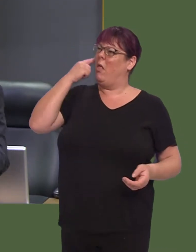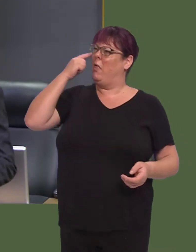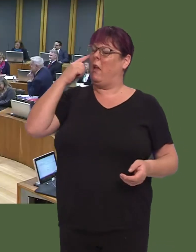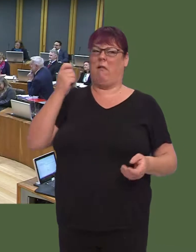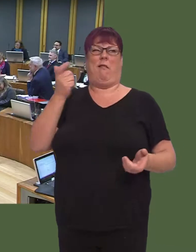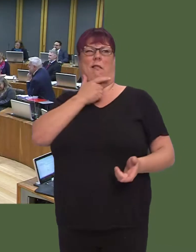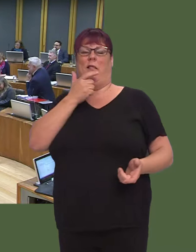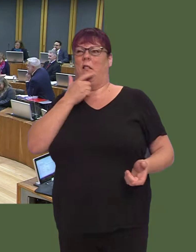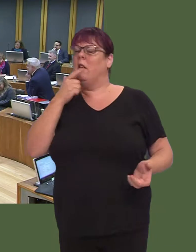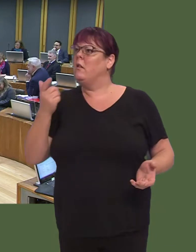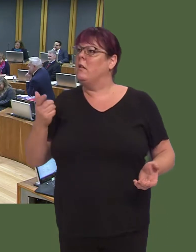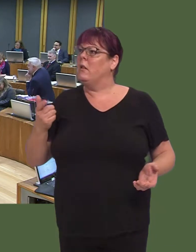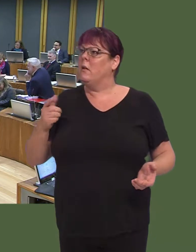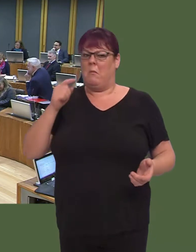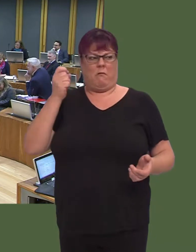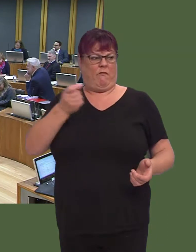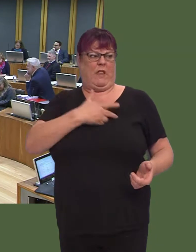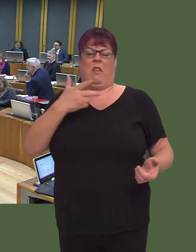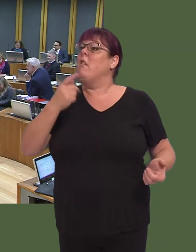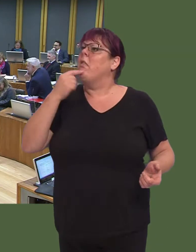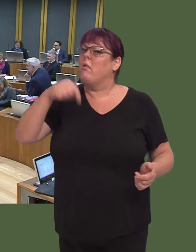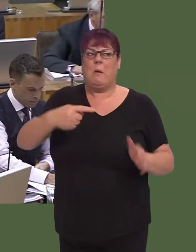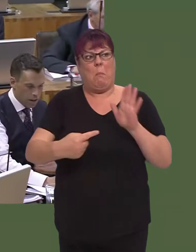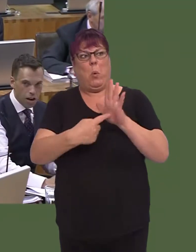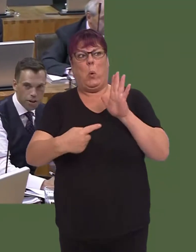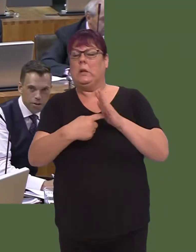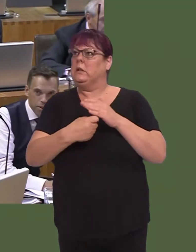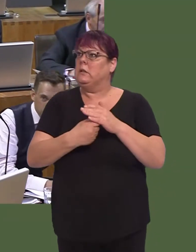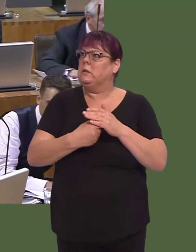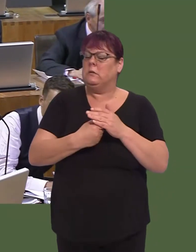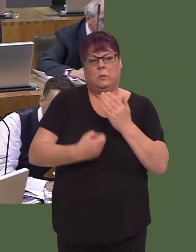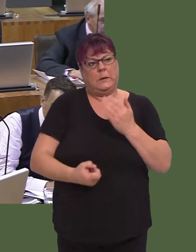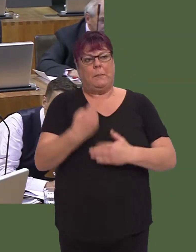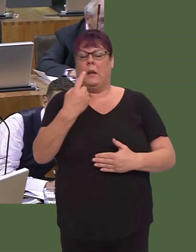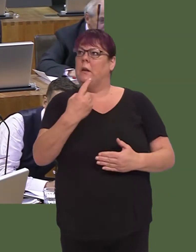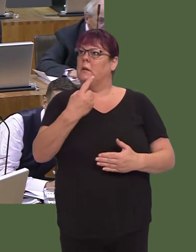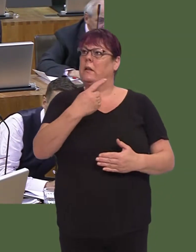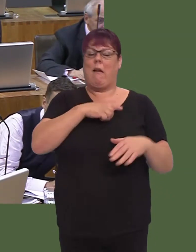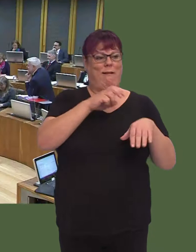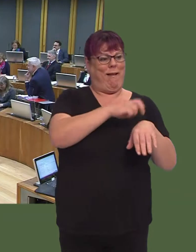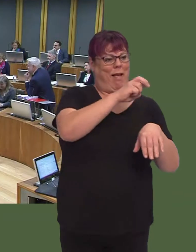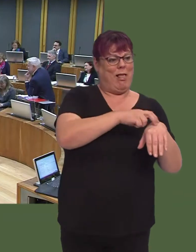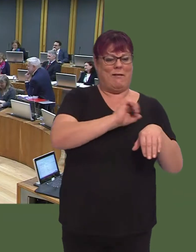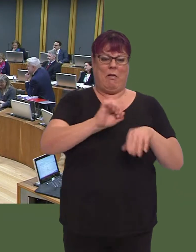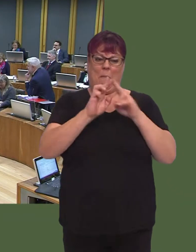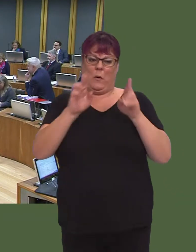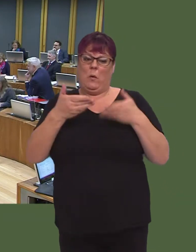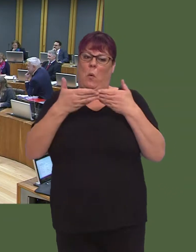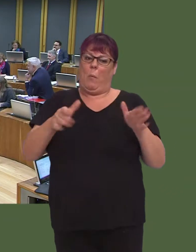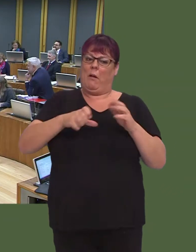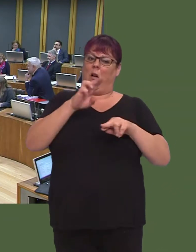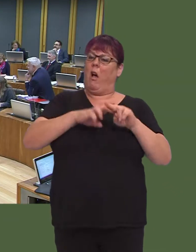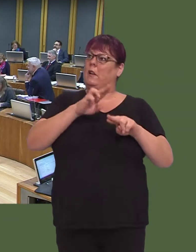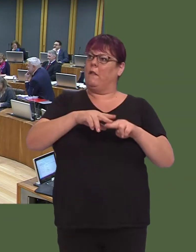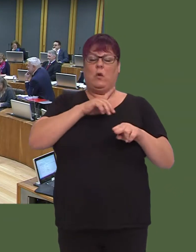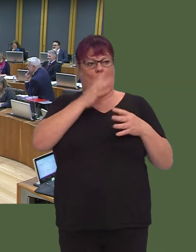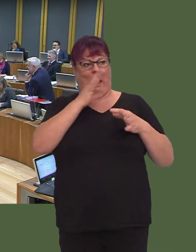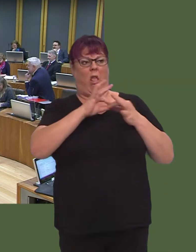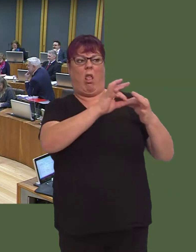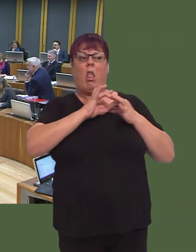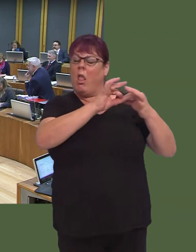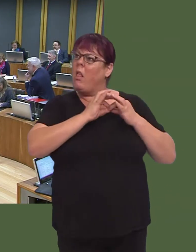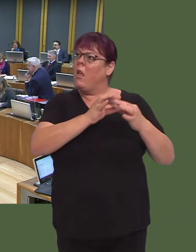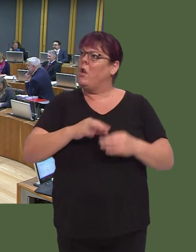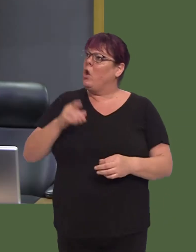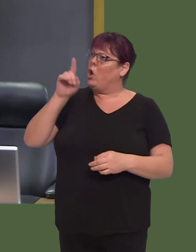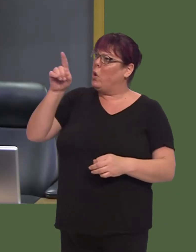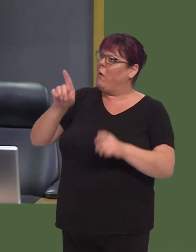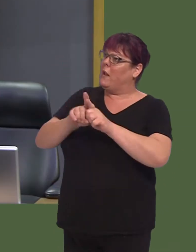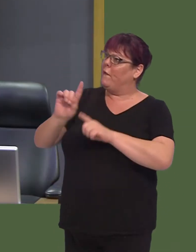He thinks it's amusing, but this is an important development in terms of our key partner here.